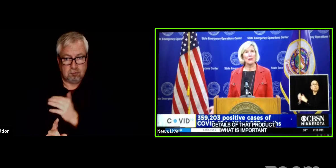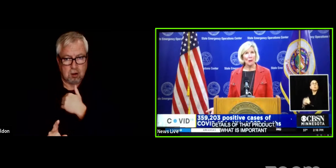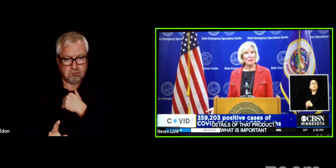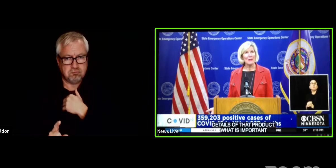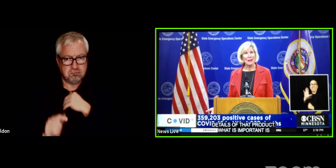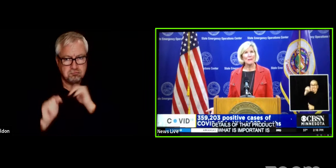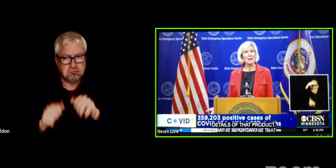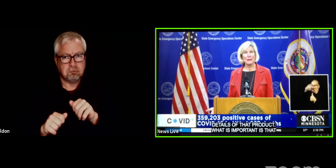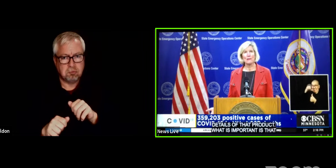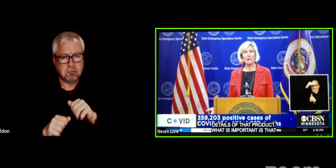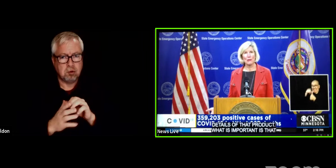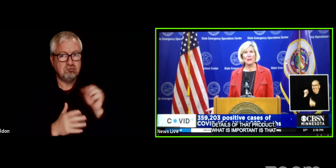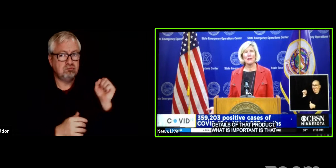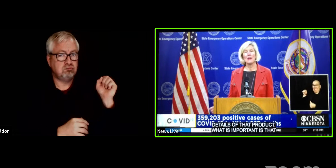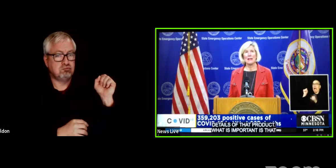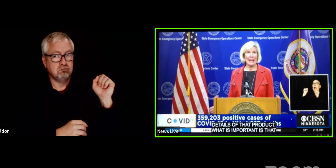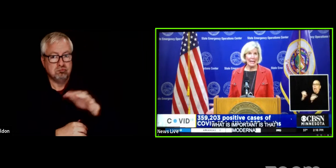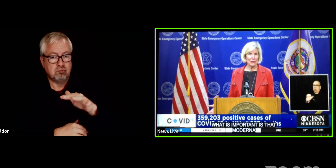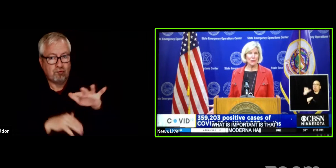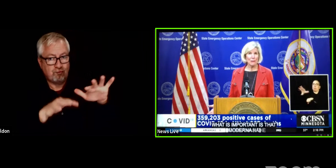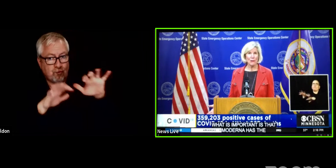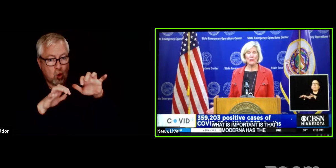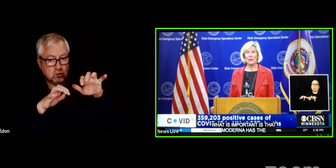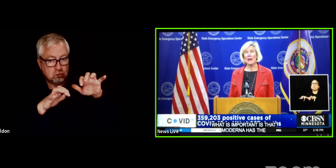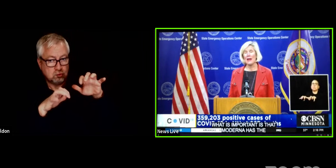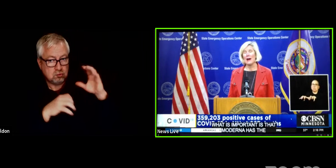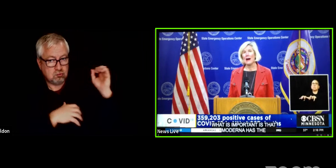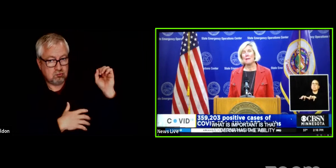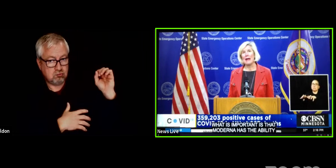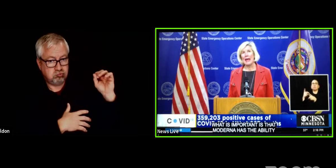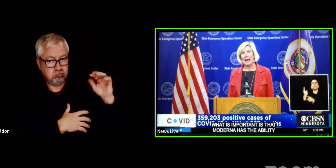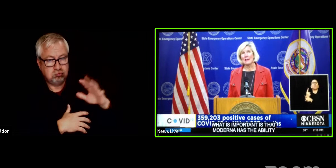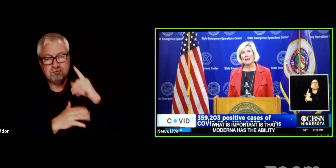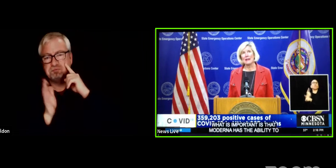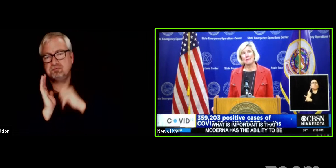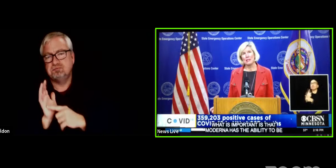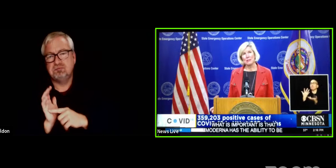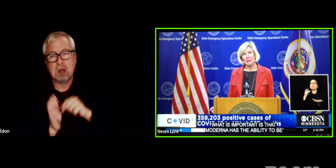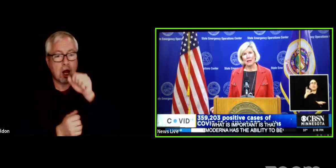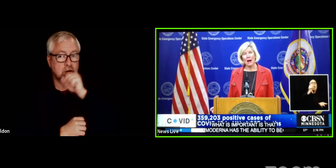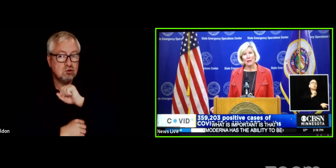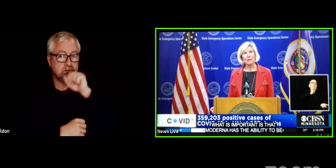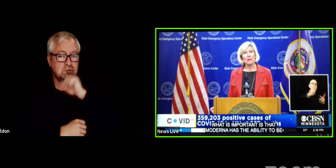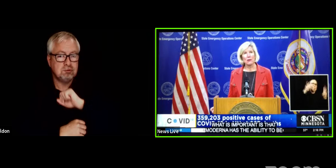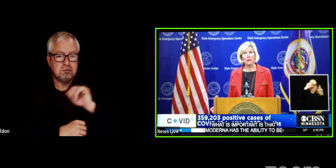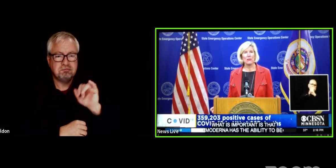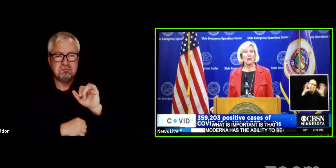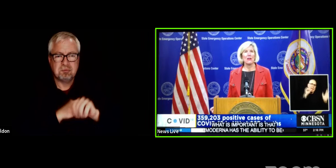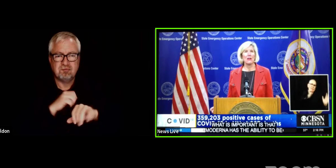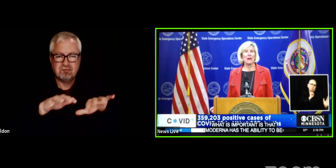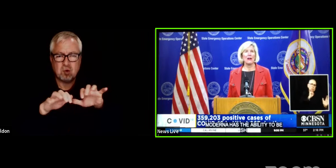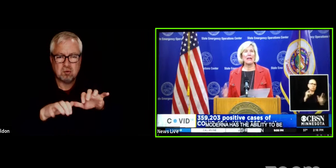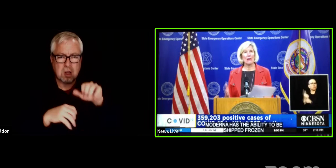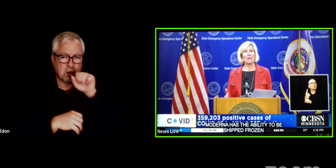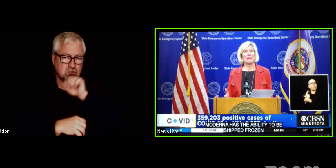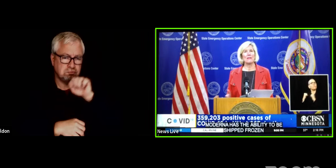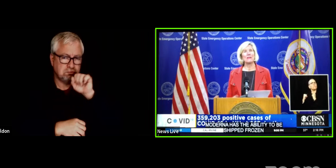WE NORMALLY THINK OF AS FROZEN, LIKE ICE CREAM FROZEN, AND IT CAN BE SHIPPED IN 100-DOSE INCREMENTS SO